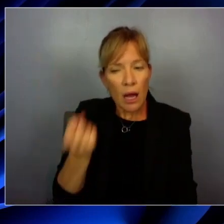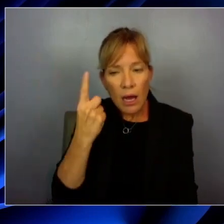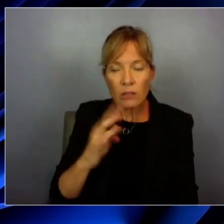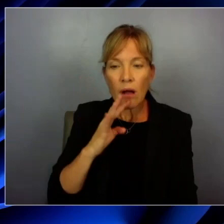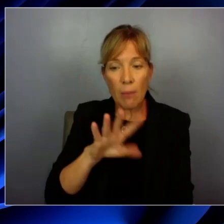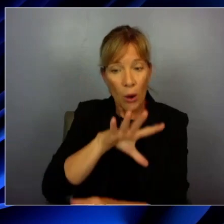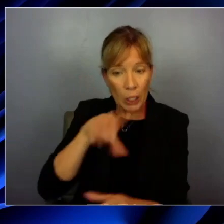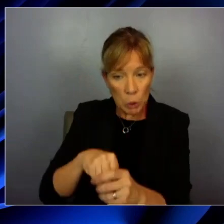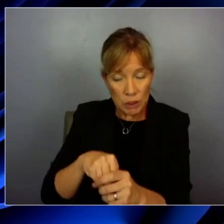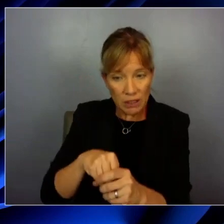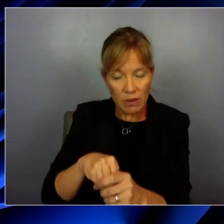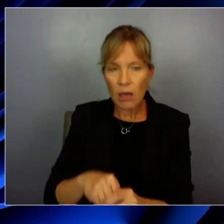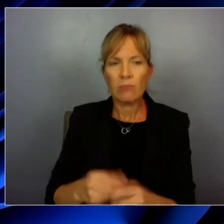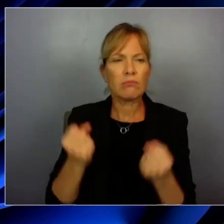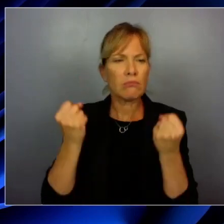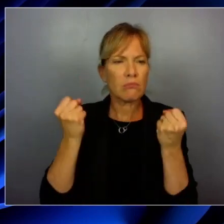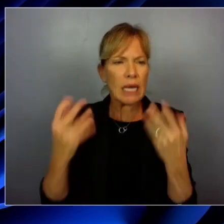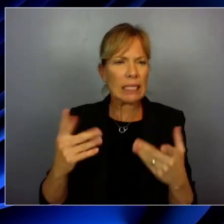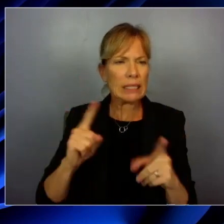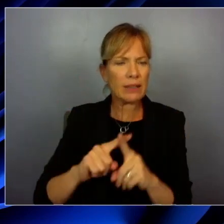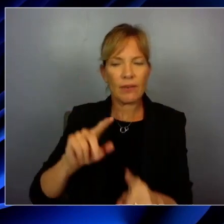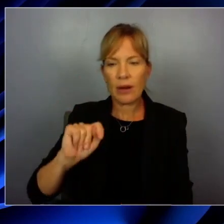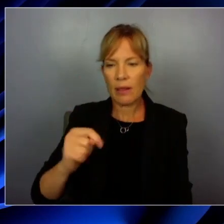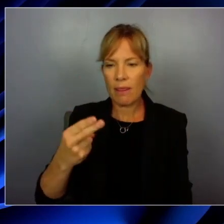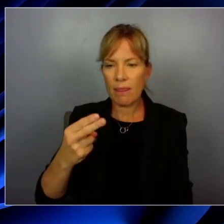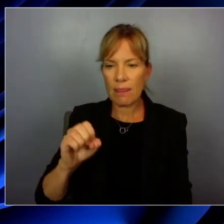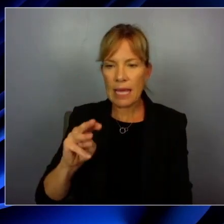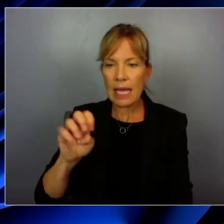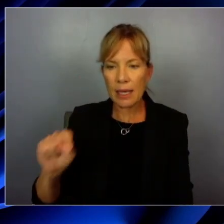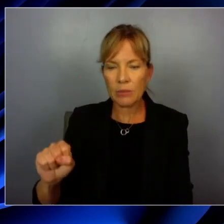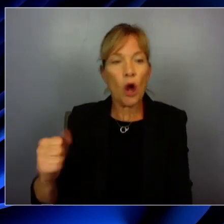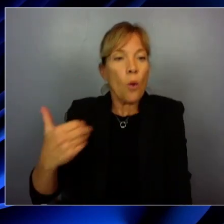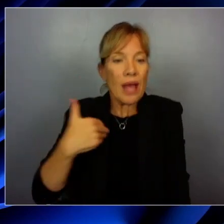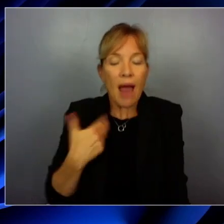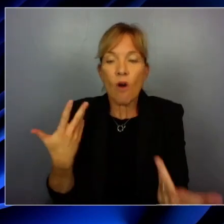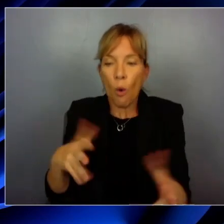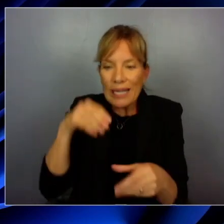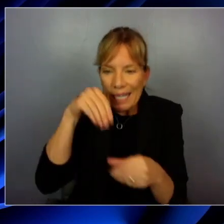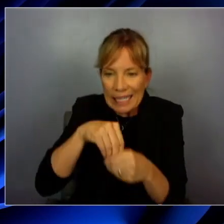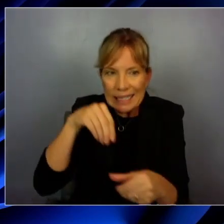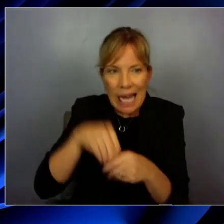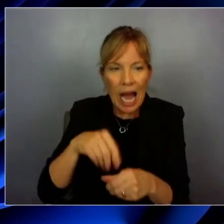there are various themes that we have inside of Windows just built in.